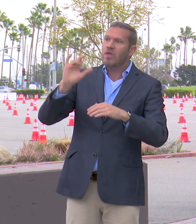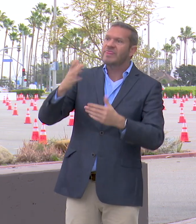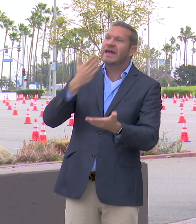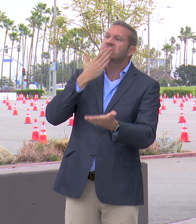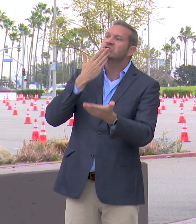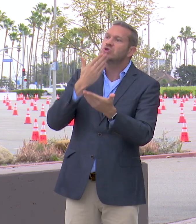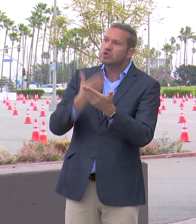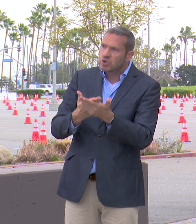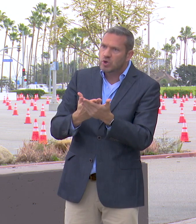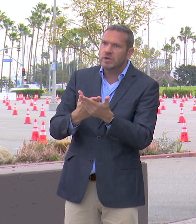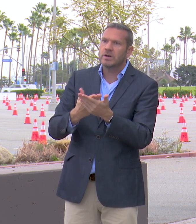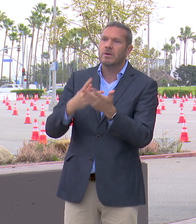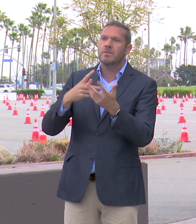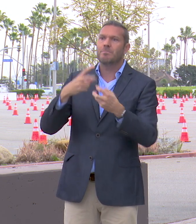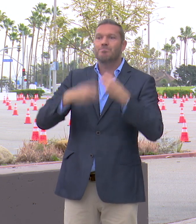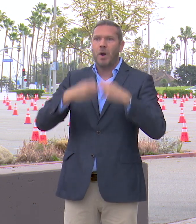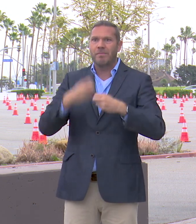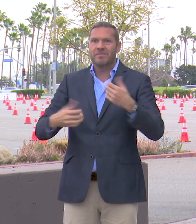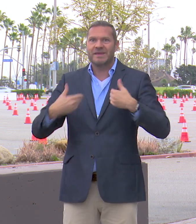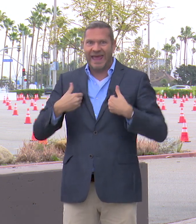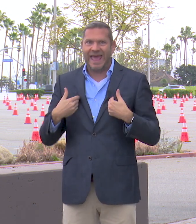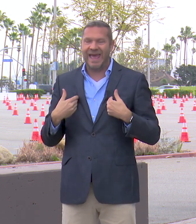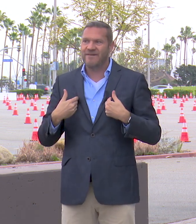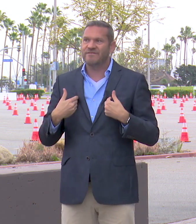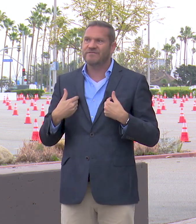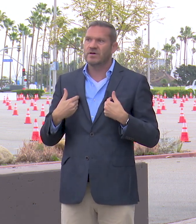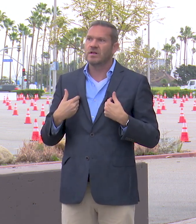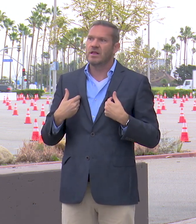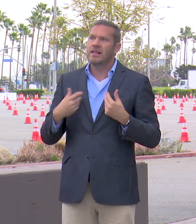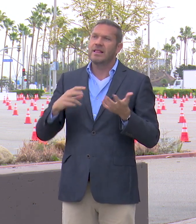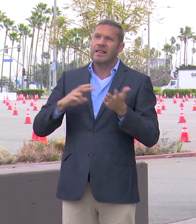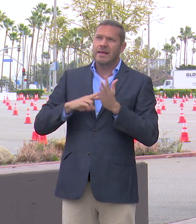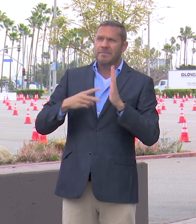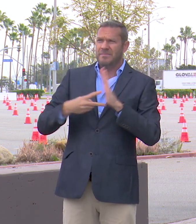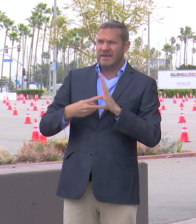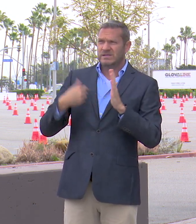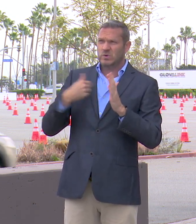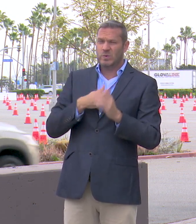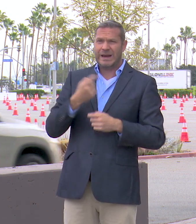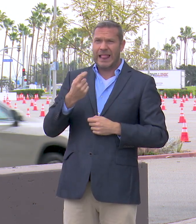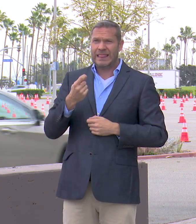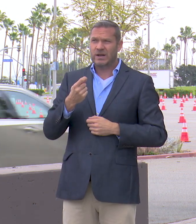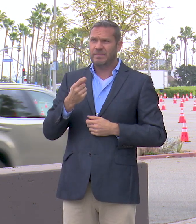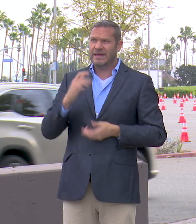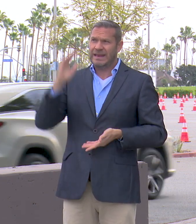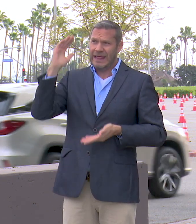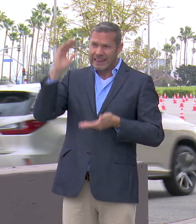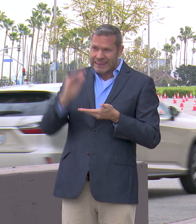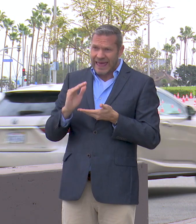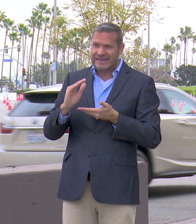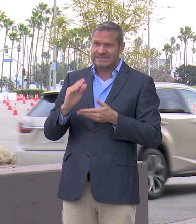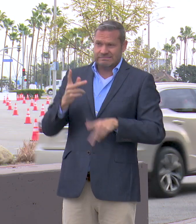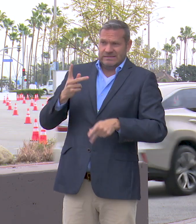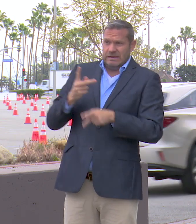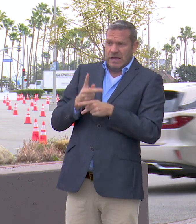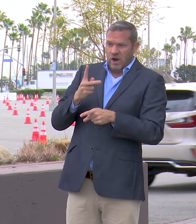and so I think our approach is we're probably being less cautious about you know setting